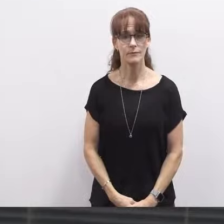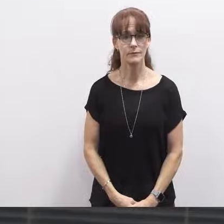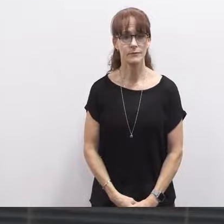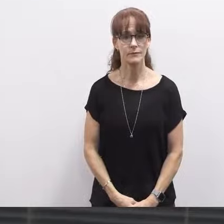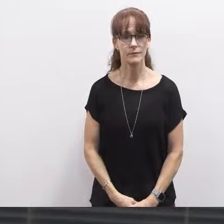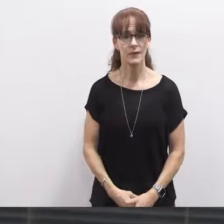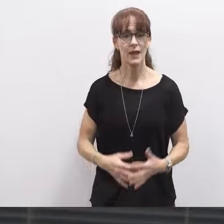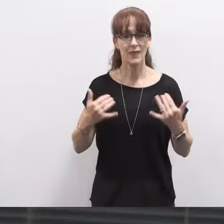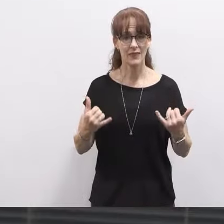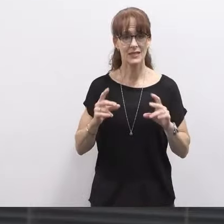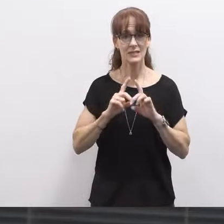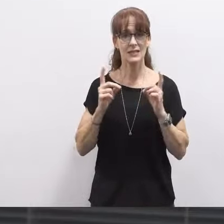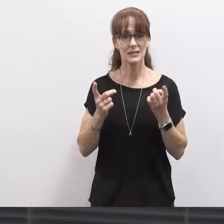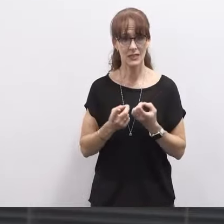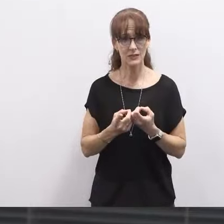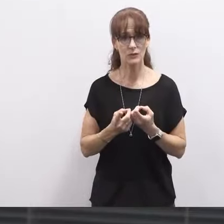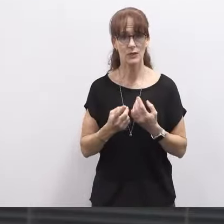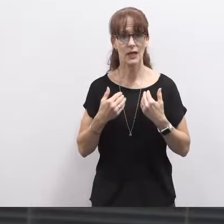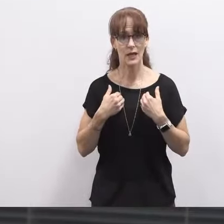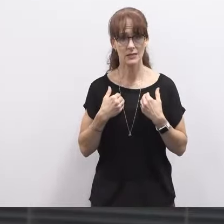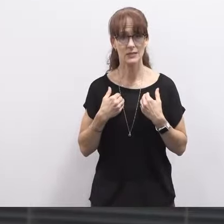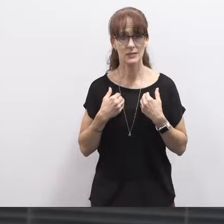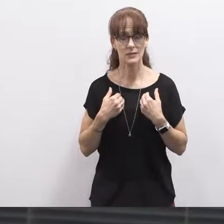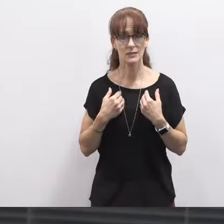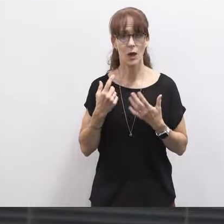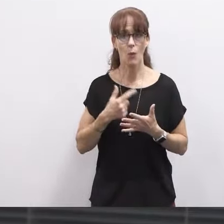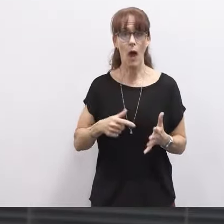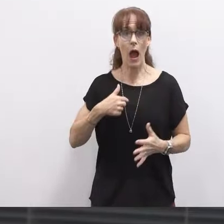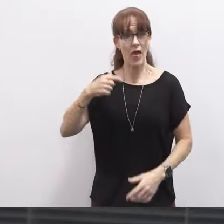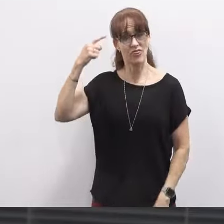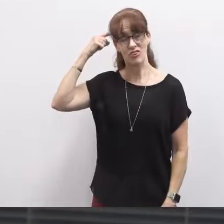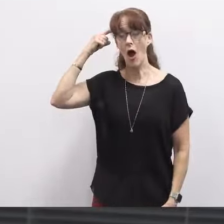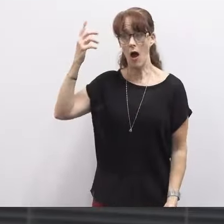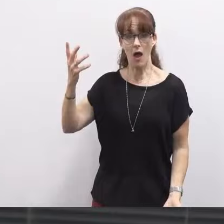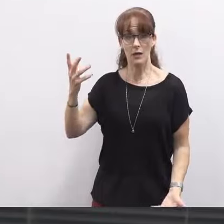This district has what I thought was 24% reserves,